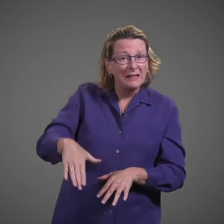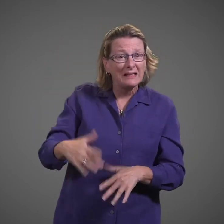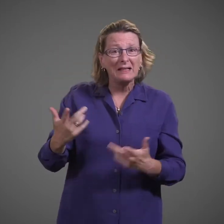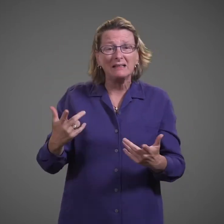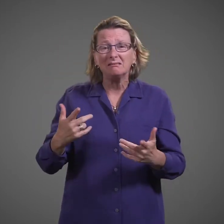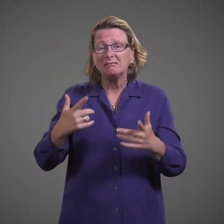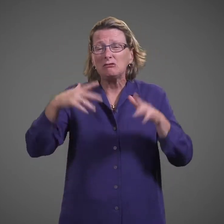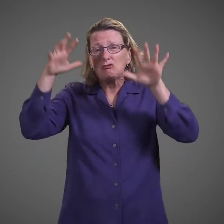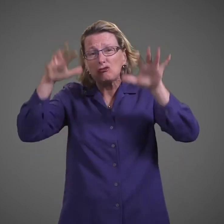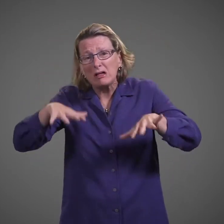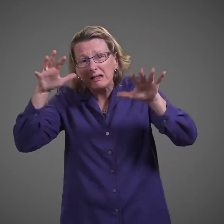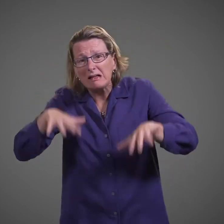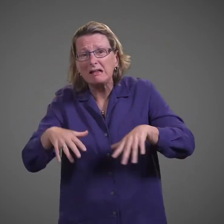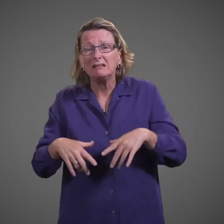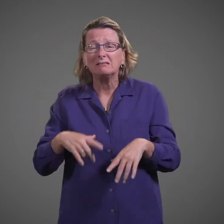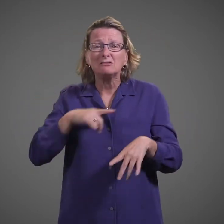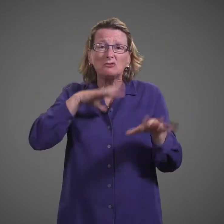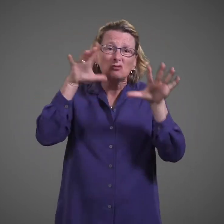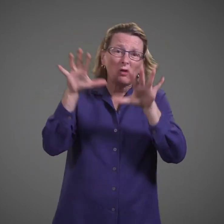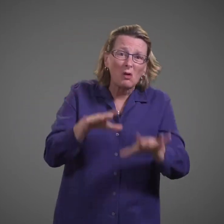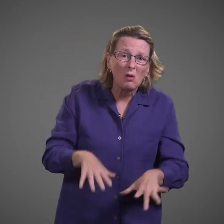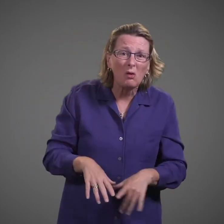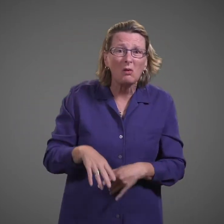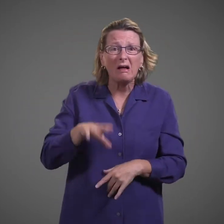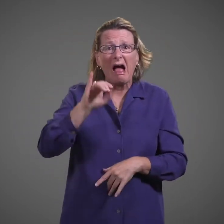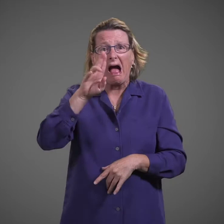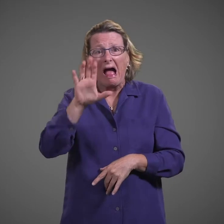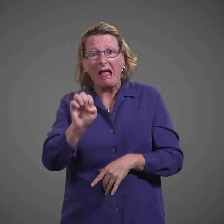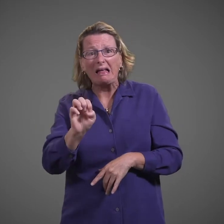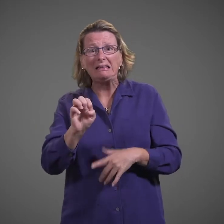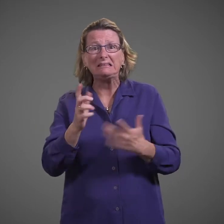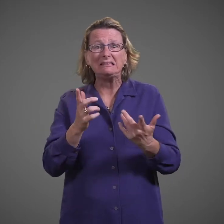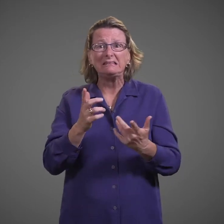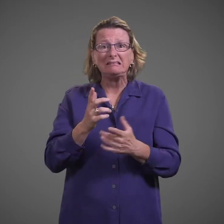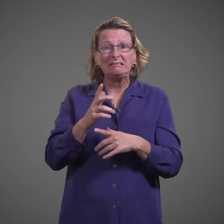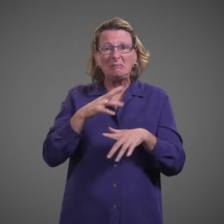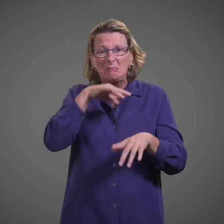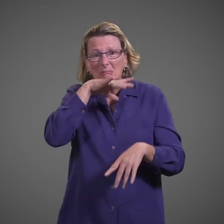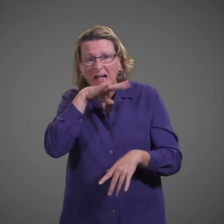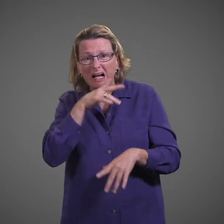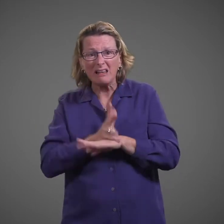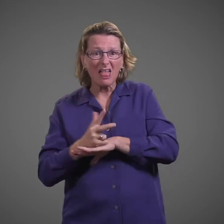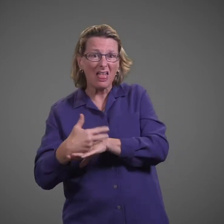Perhaps the weather played a part - rain, snow, ice, or mud -